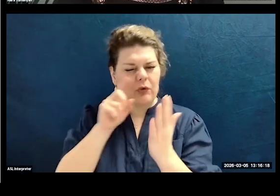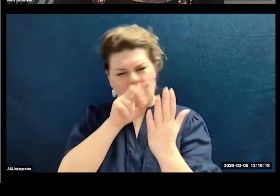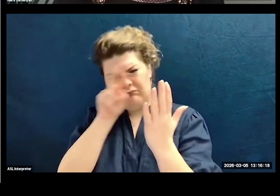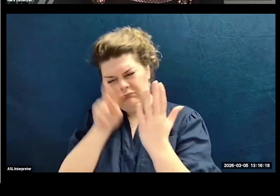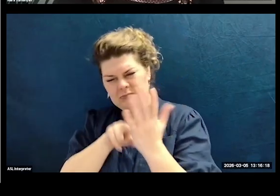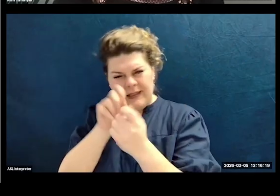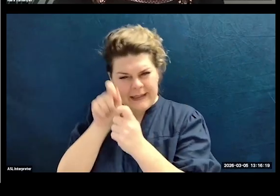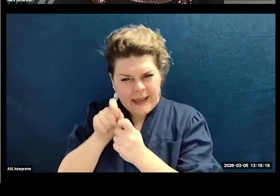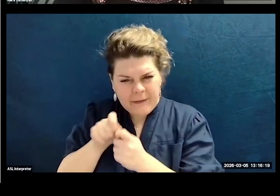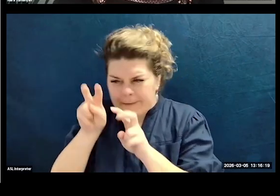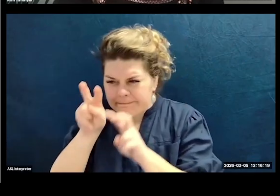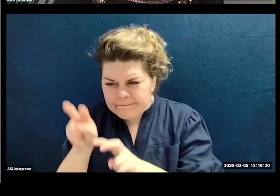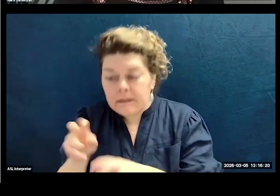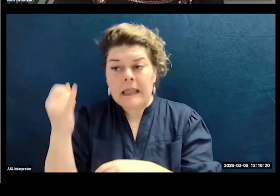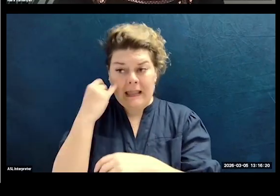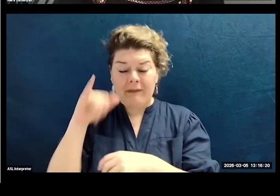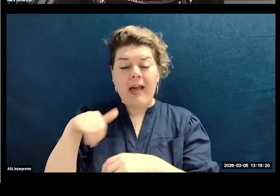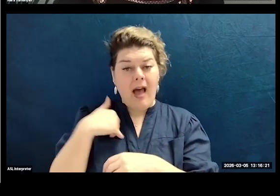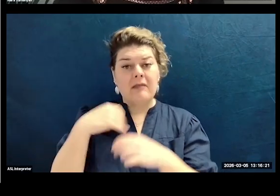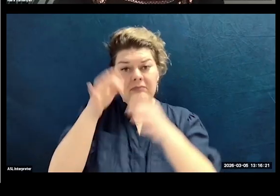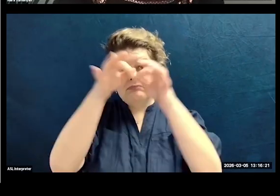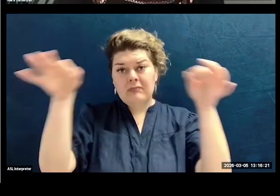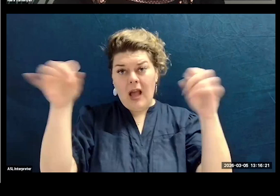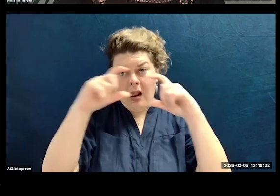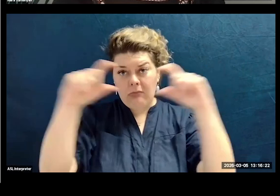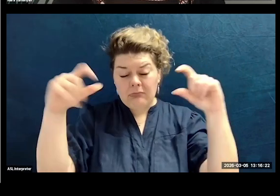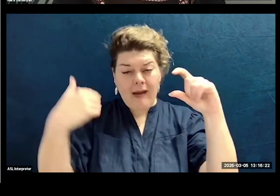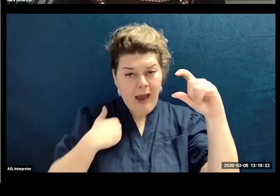And if they contain meaningful, informative information,